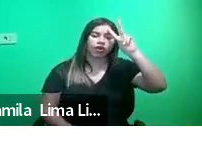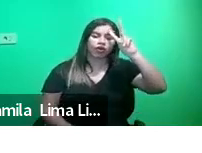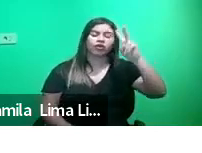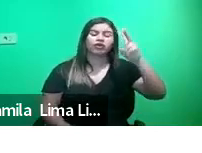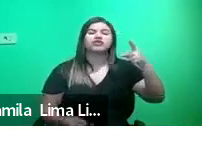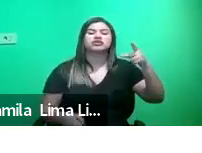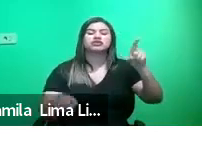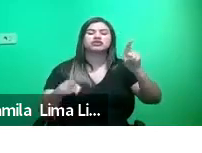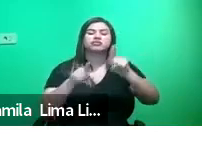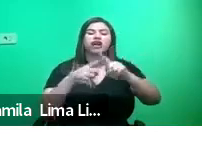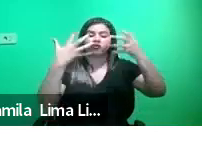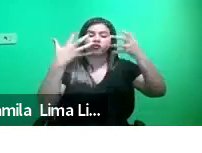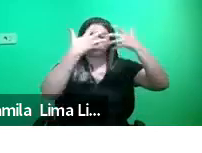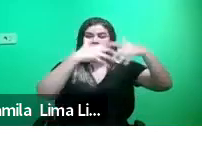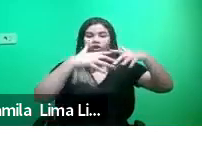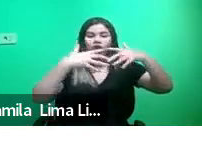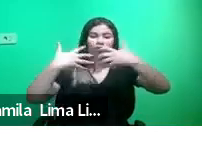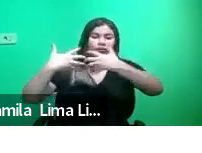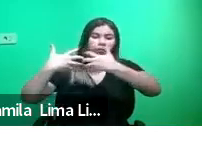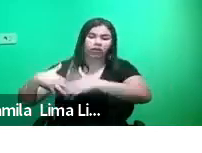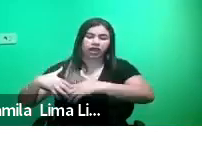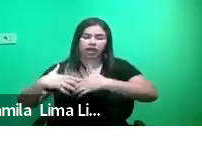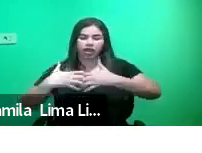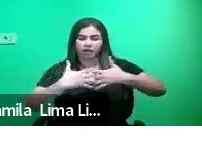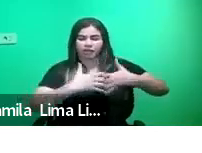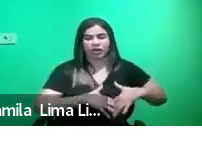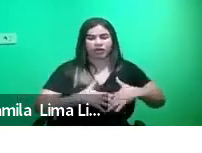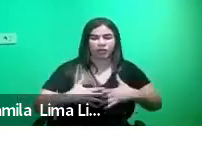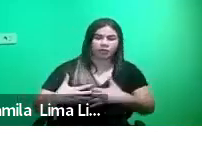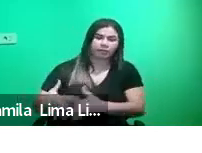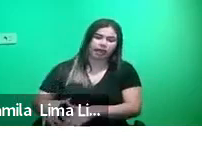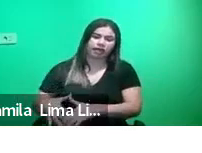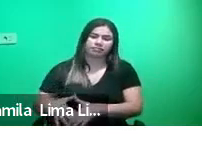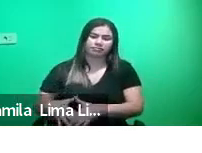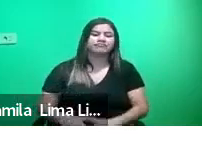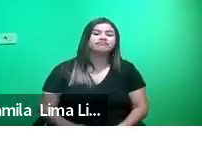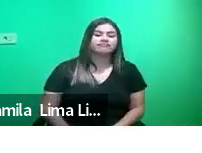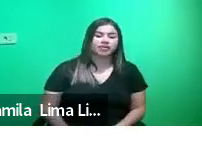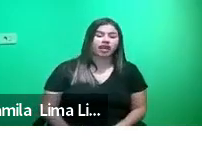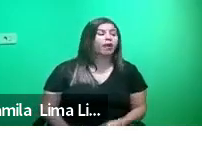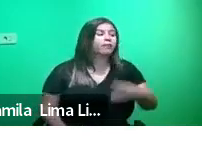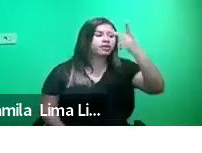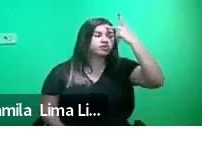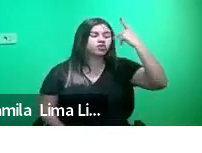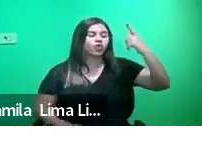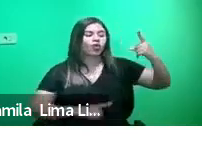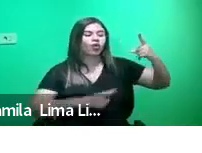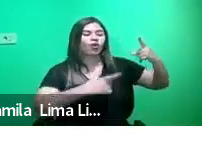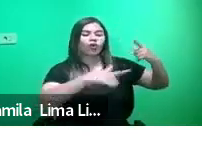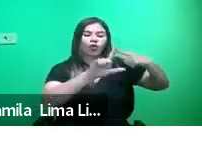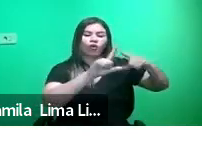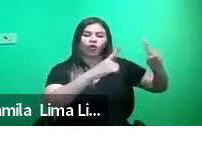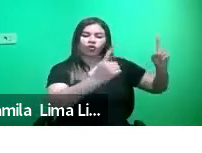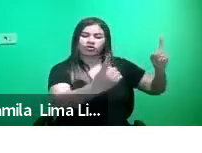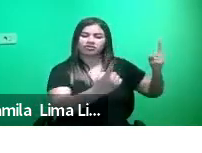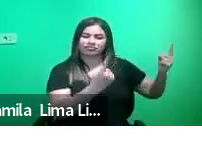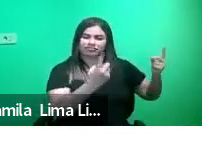ng from it through from it through all this we become become ourselves This This also comprises the This also comprises the essence